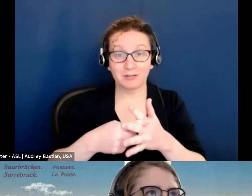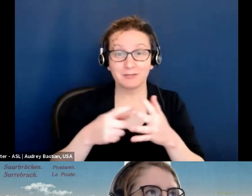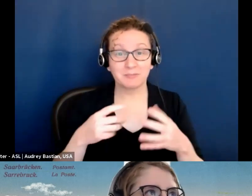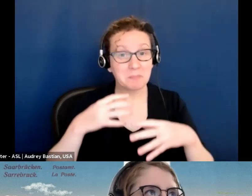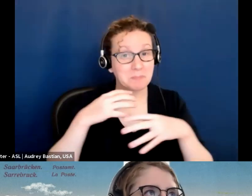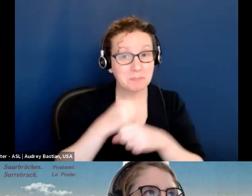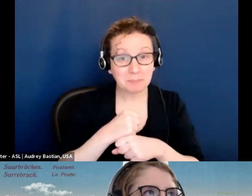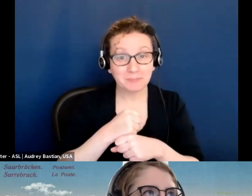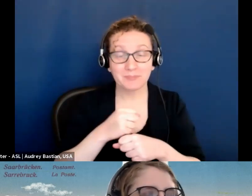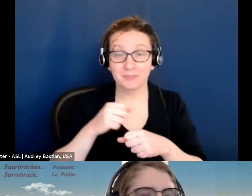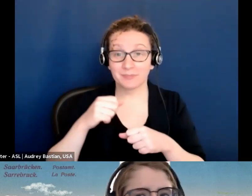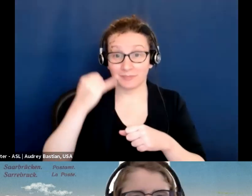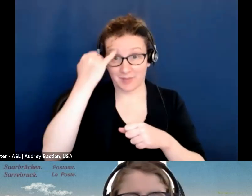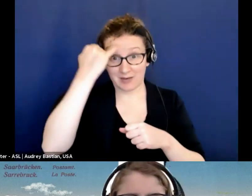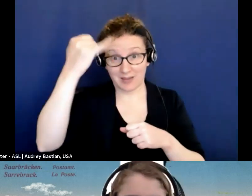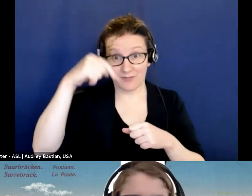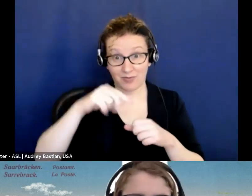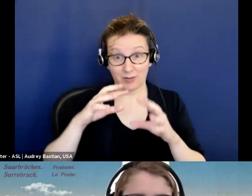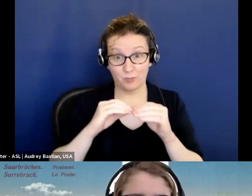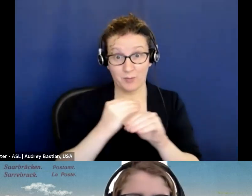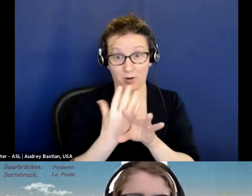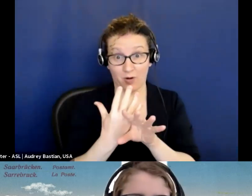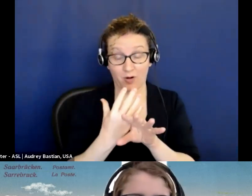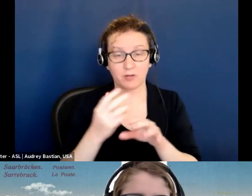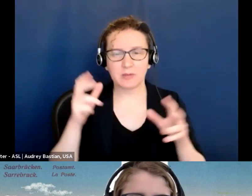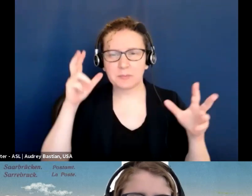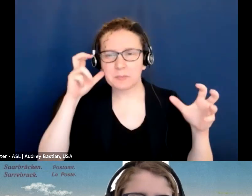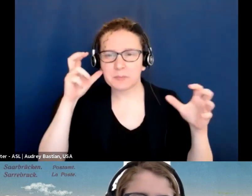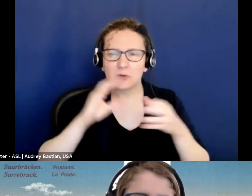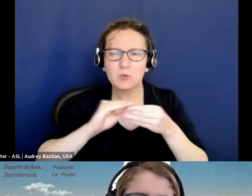idea of this webinar is for you to hear stories of people with disabilities who have studied